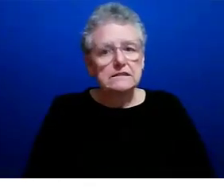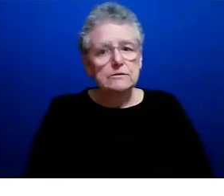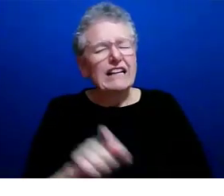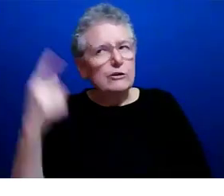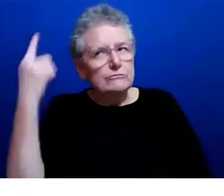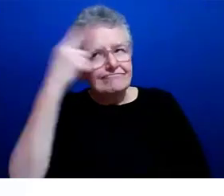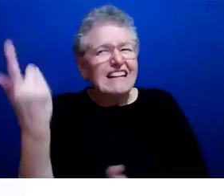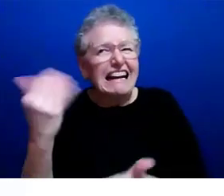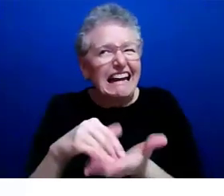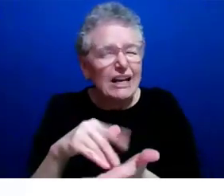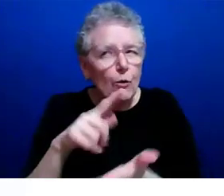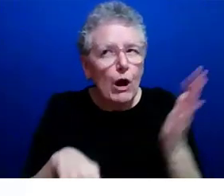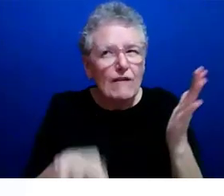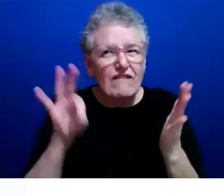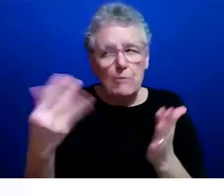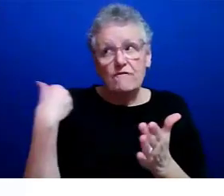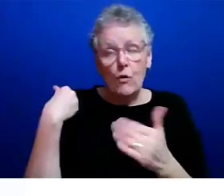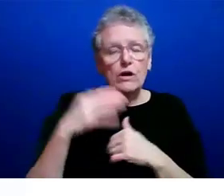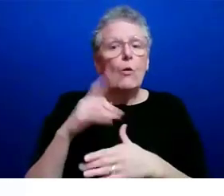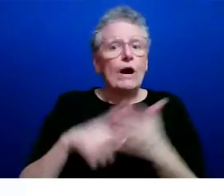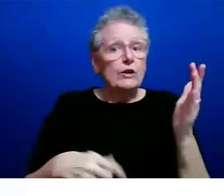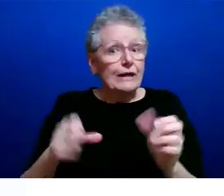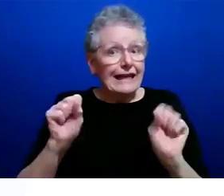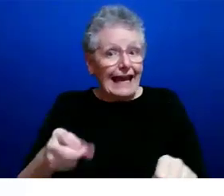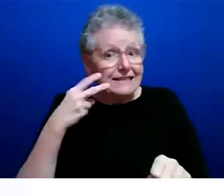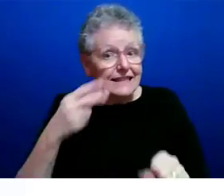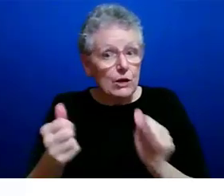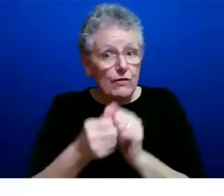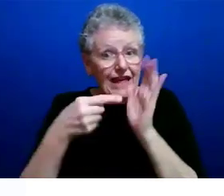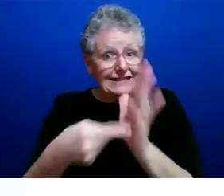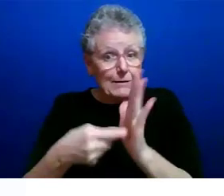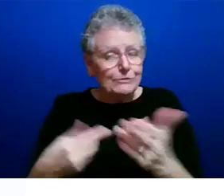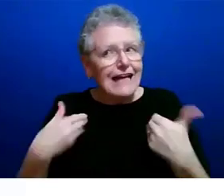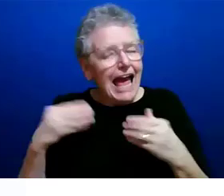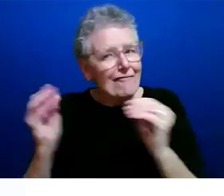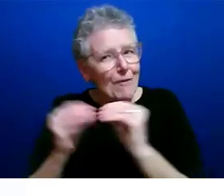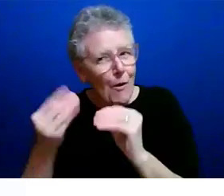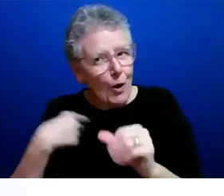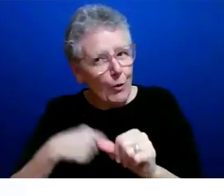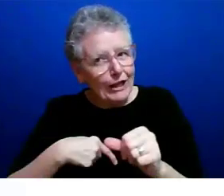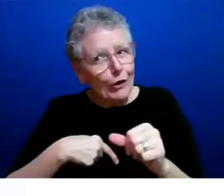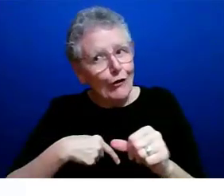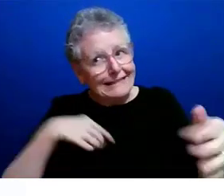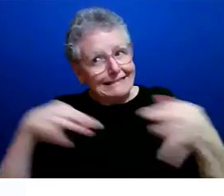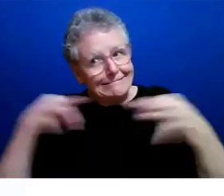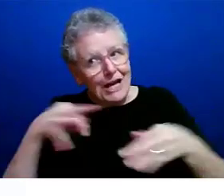So as you can see from all the examples shared here, and there are more that we could go on about,